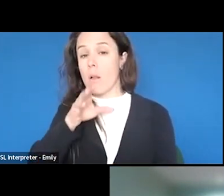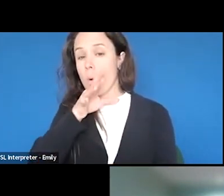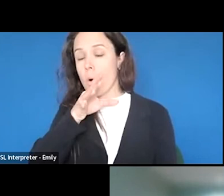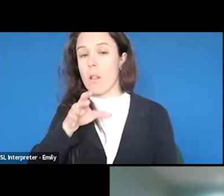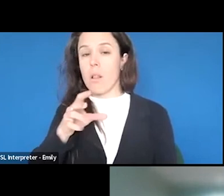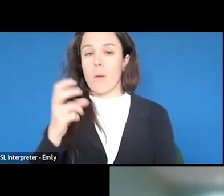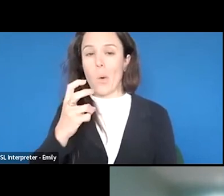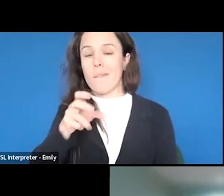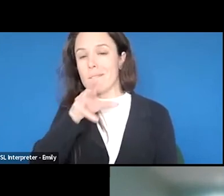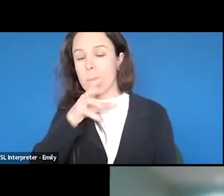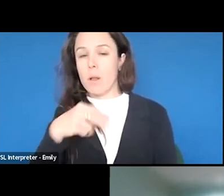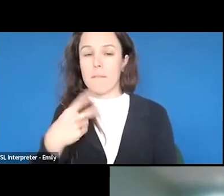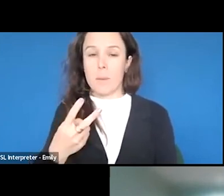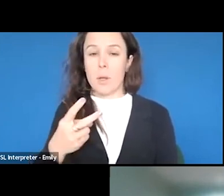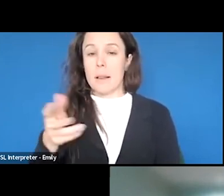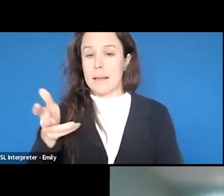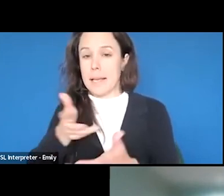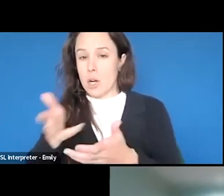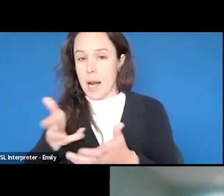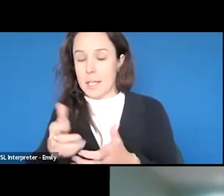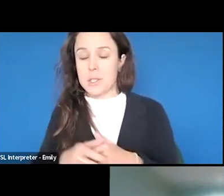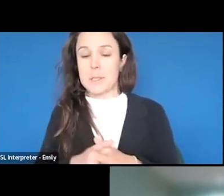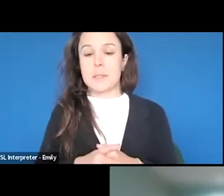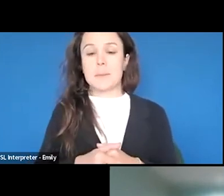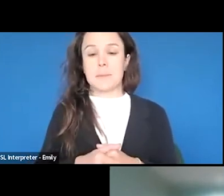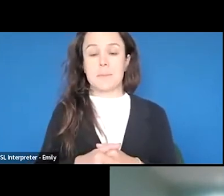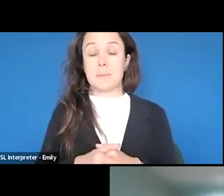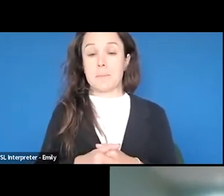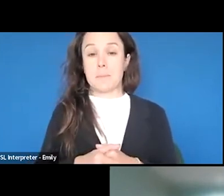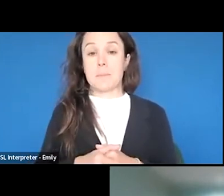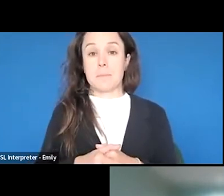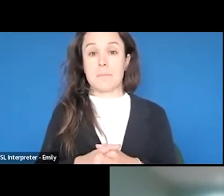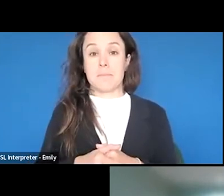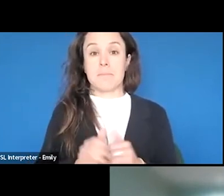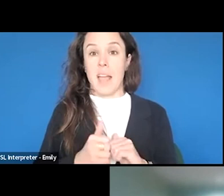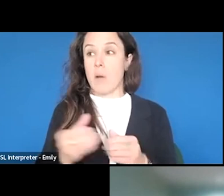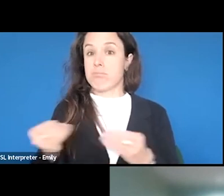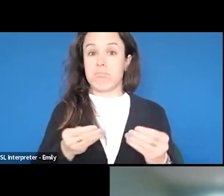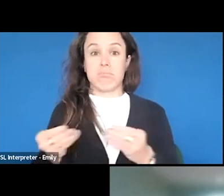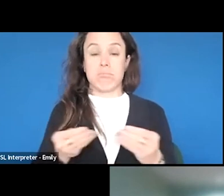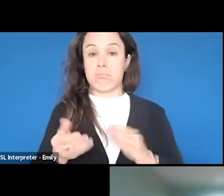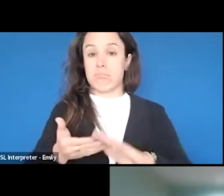least verbal interactions that we might have – which are facilitated by current machine learning